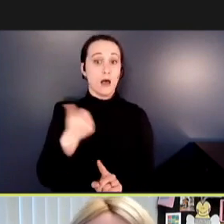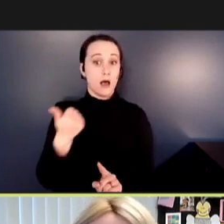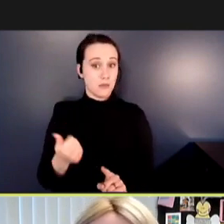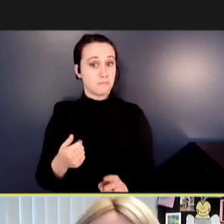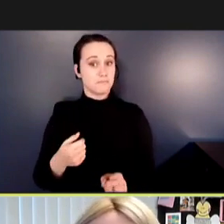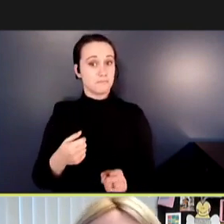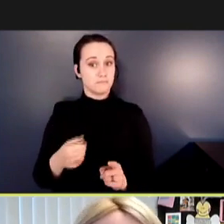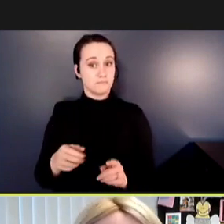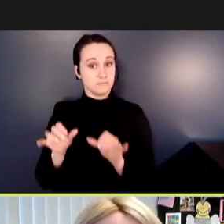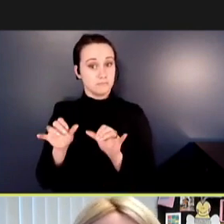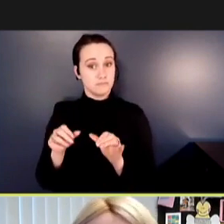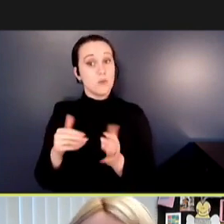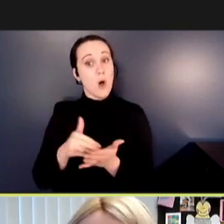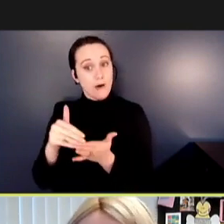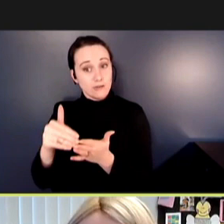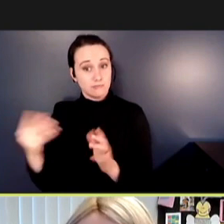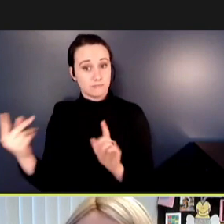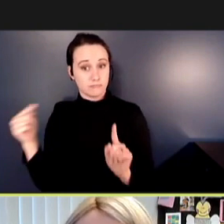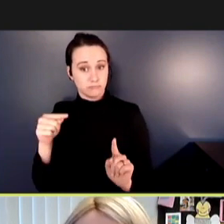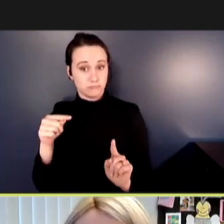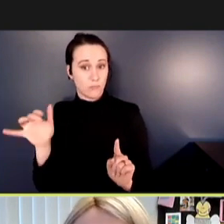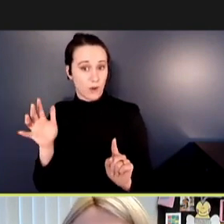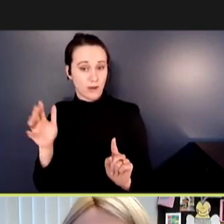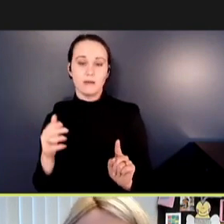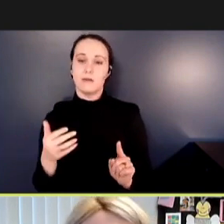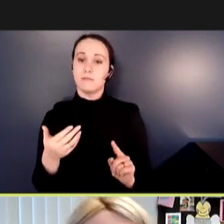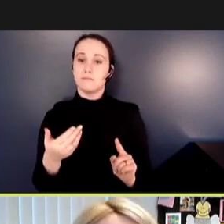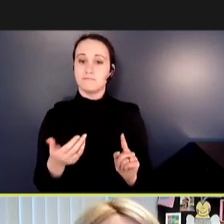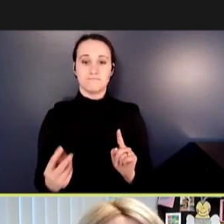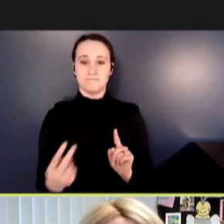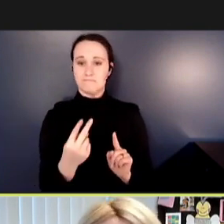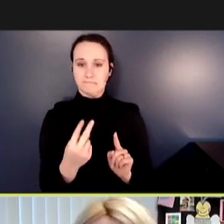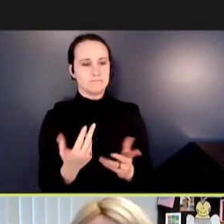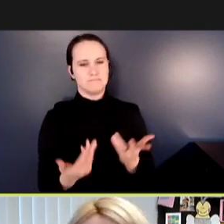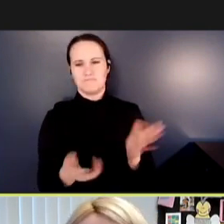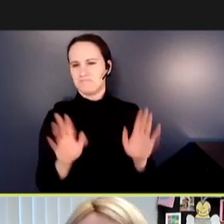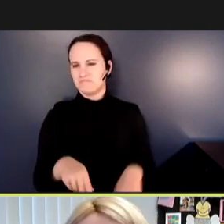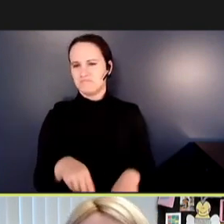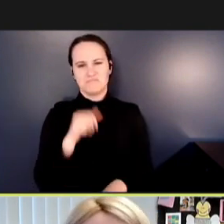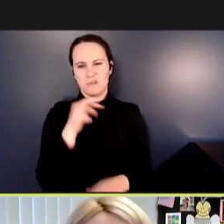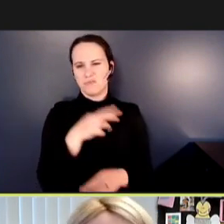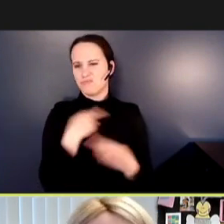barriers included a lack of perception of being at risk of contracting the infection and also lack of